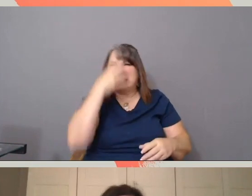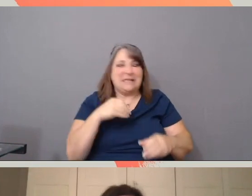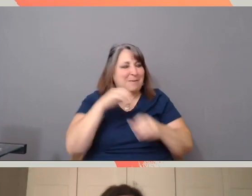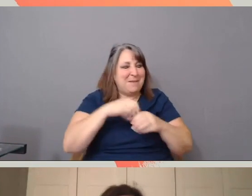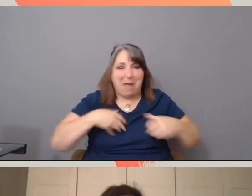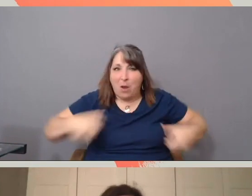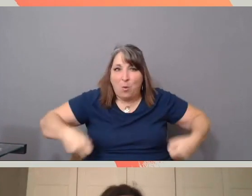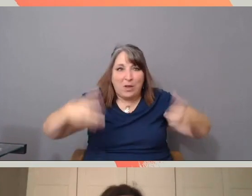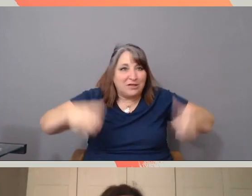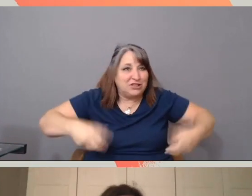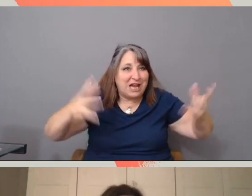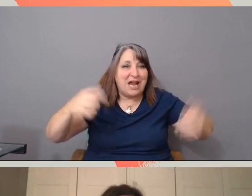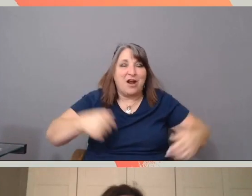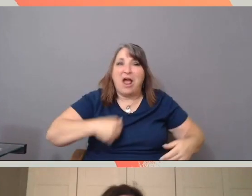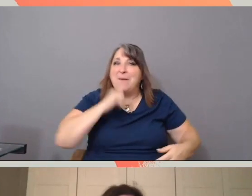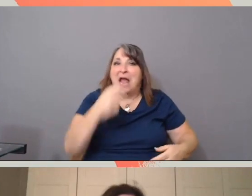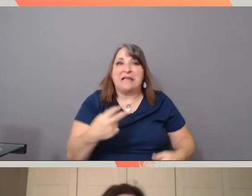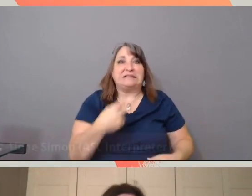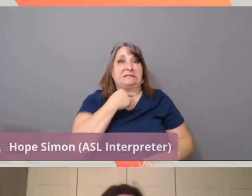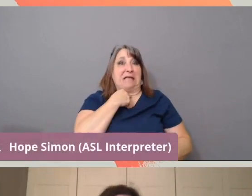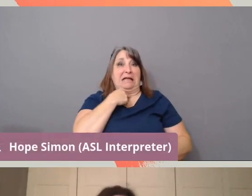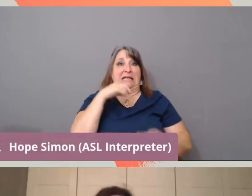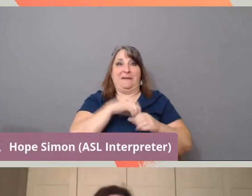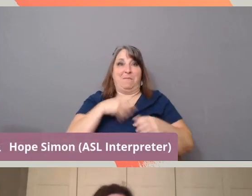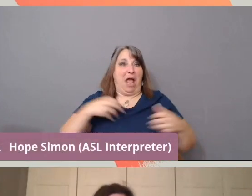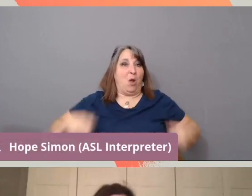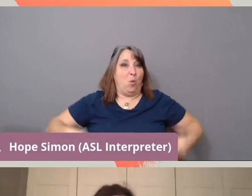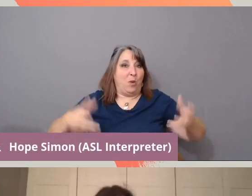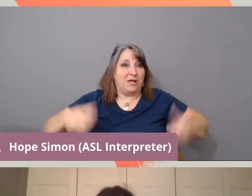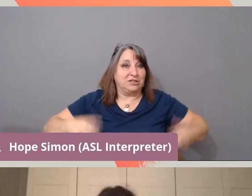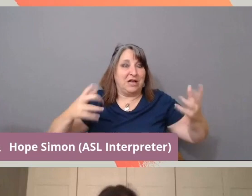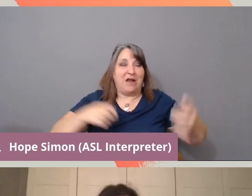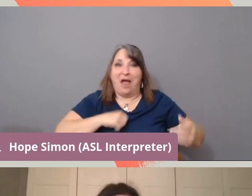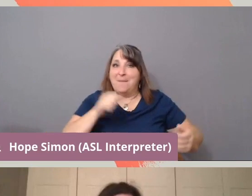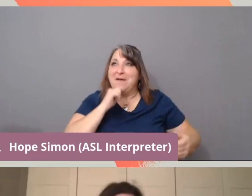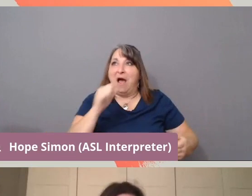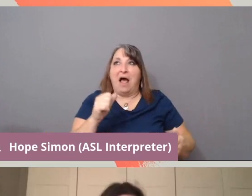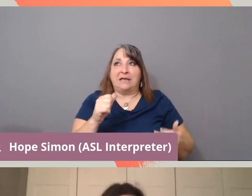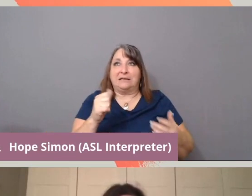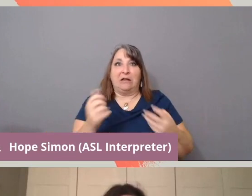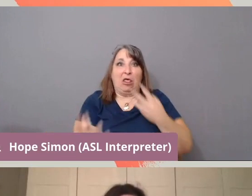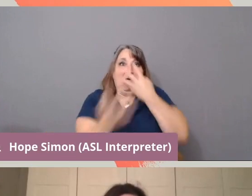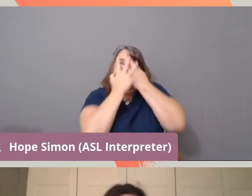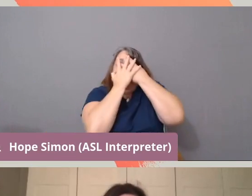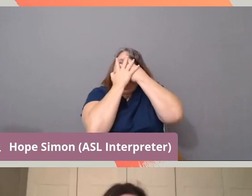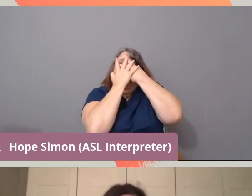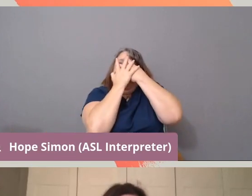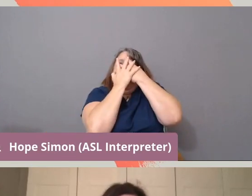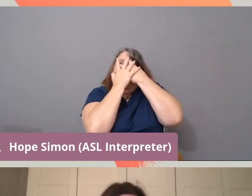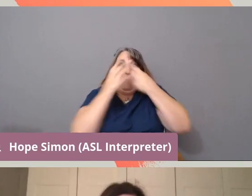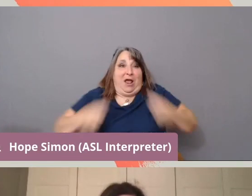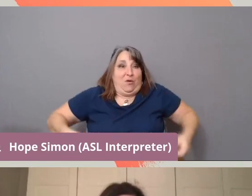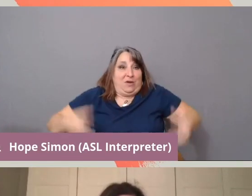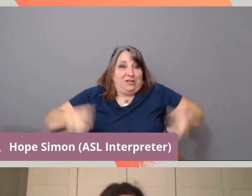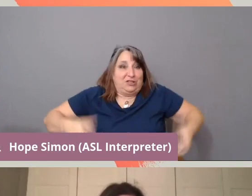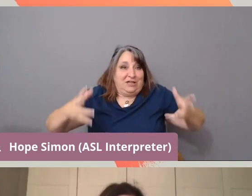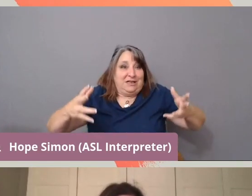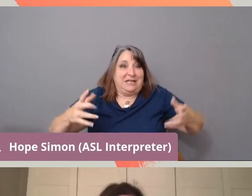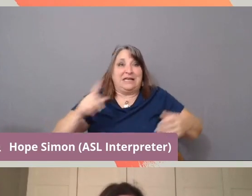You know, I am not entrapped in my wheelchair. My wheelchair is my freedom machine.